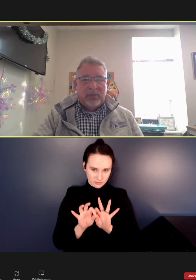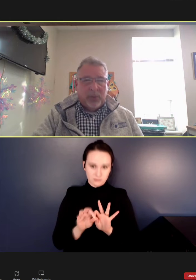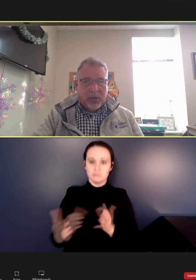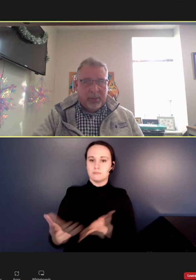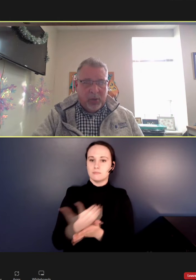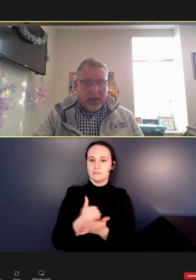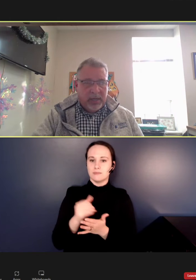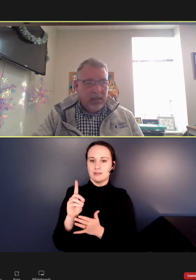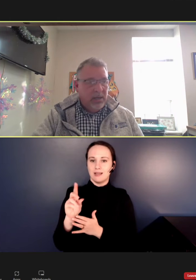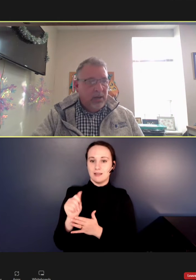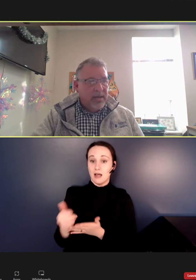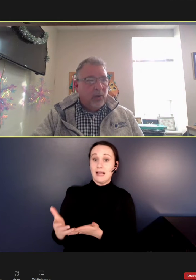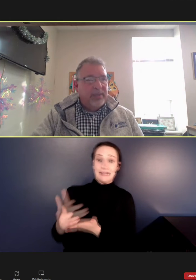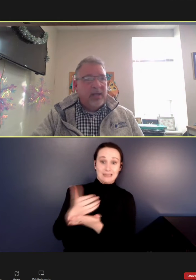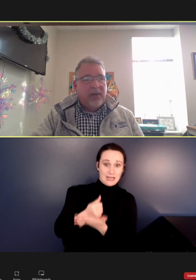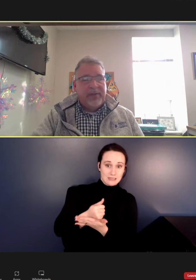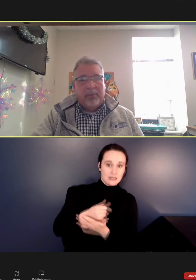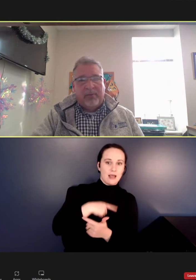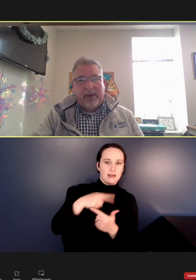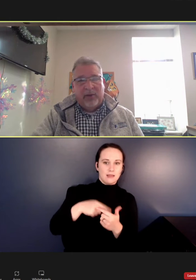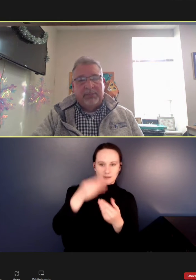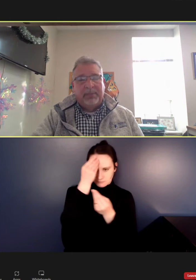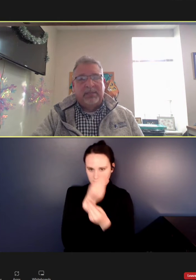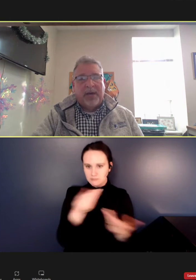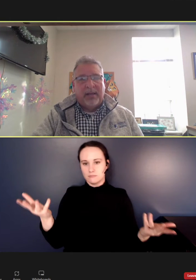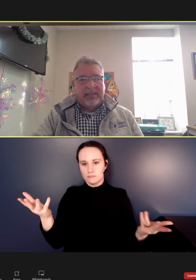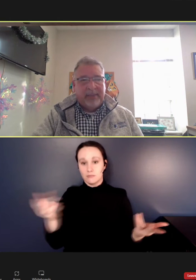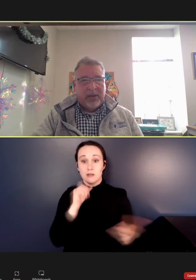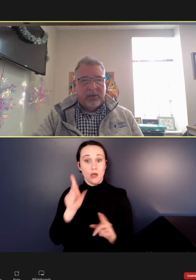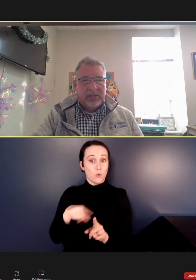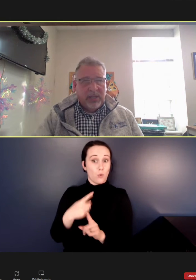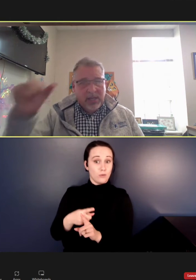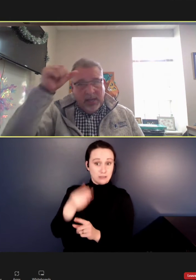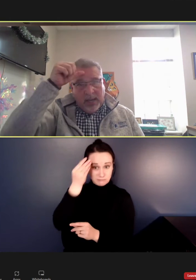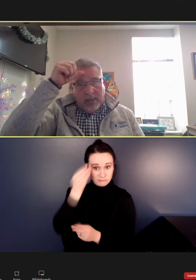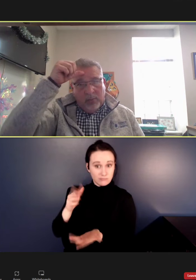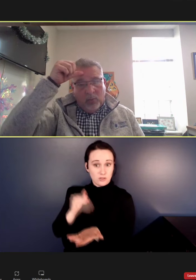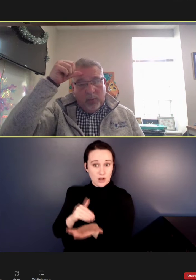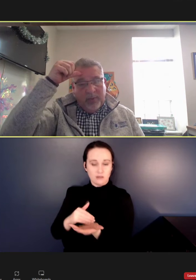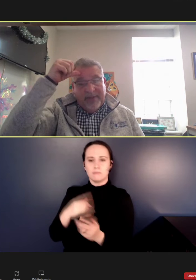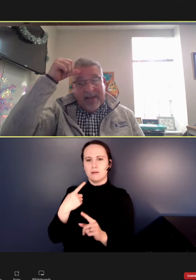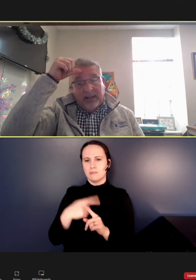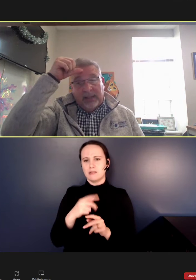to our community, not only to healthcare providers but to policymakers. We've had a